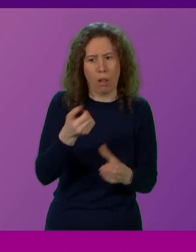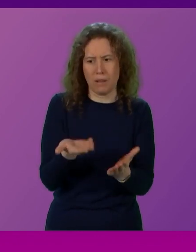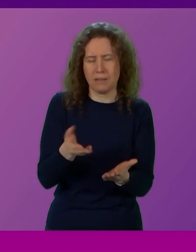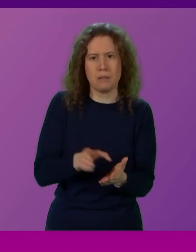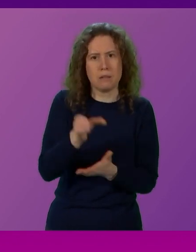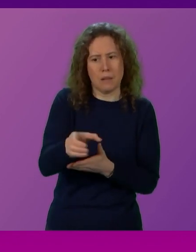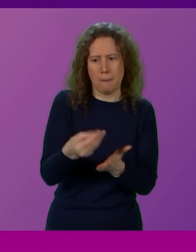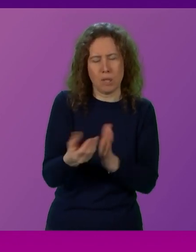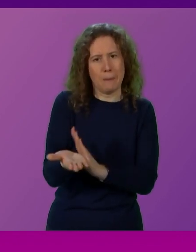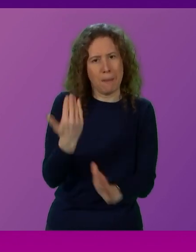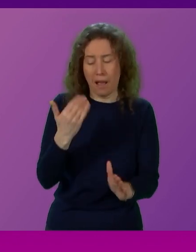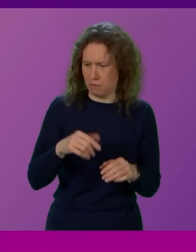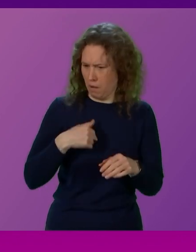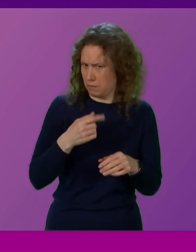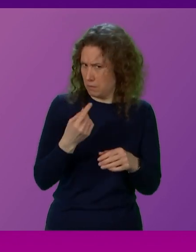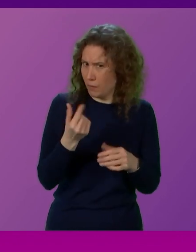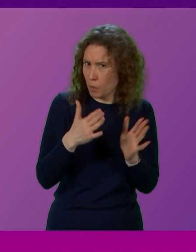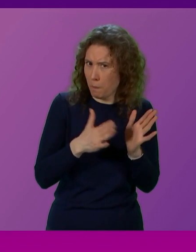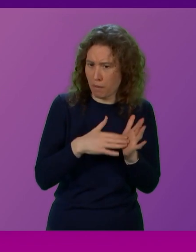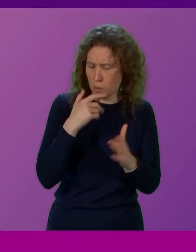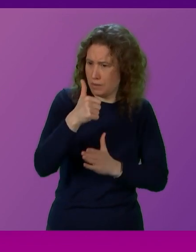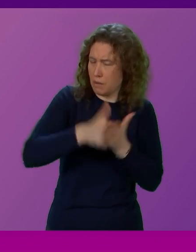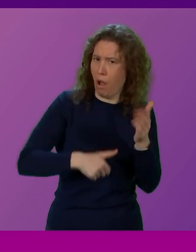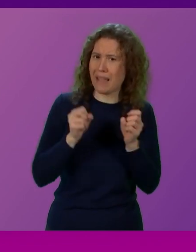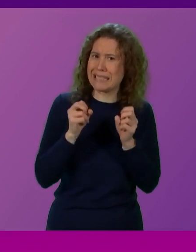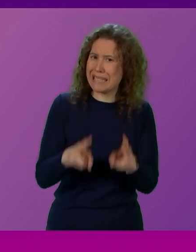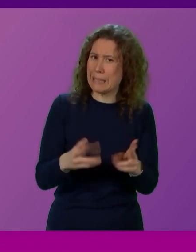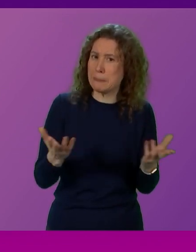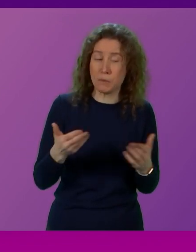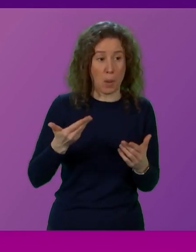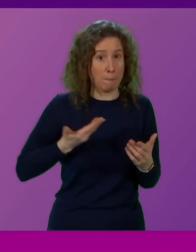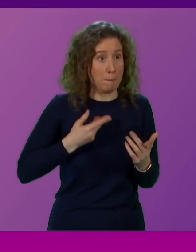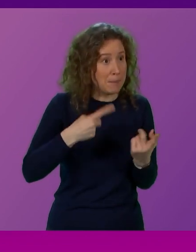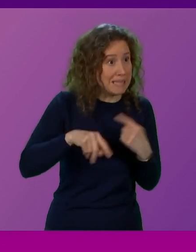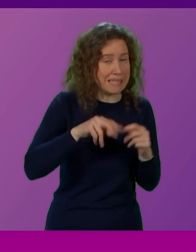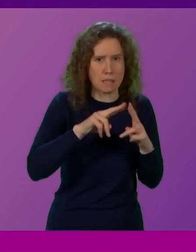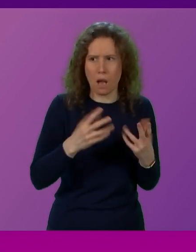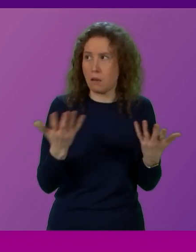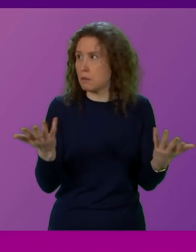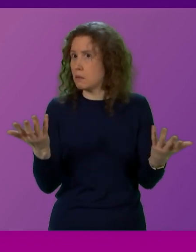it launching in just a few months. No wonder businesses are tearing their hair out.